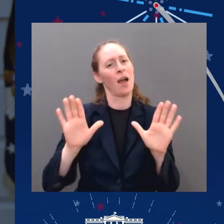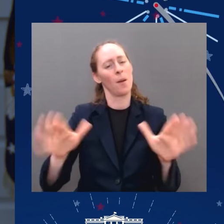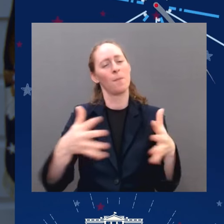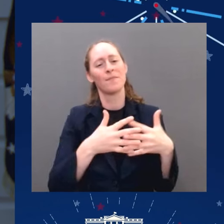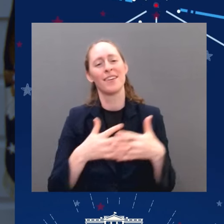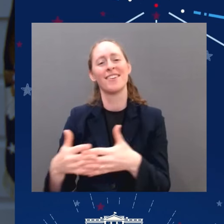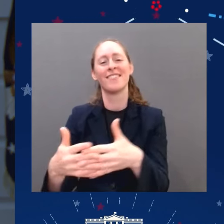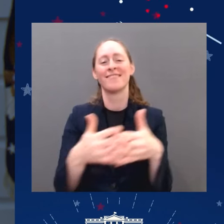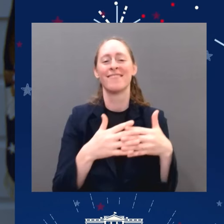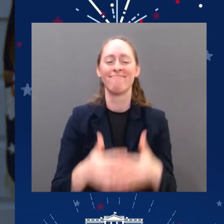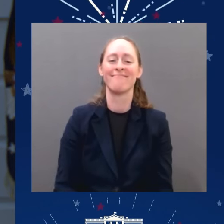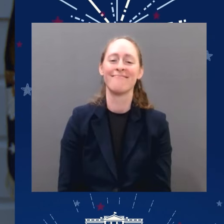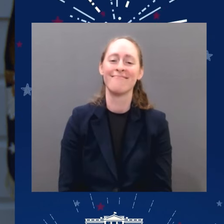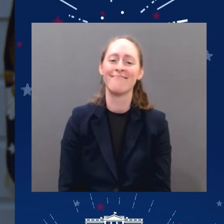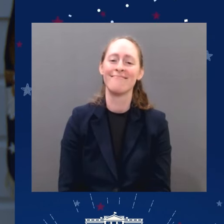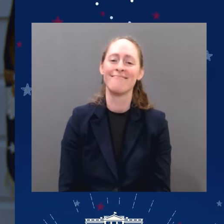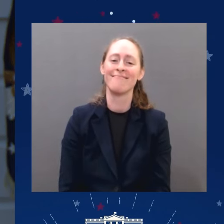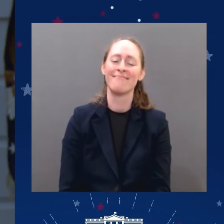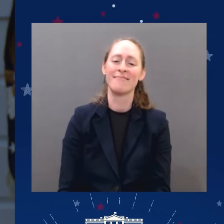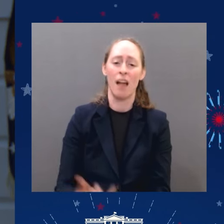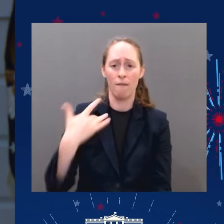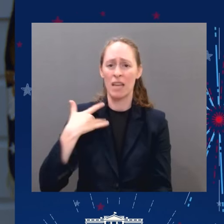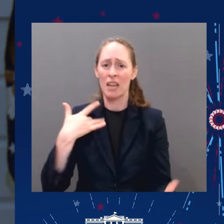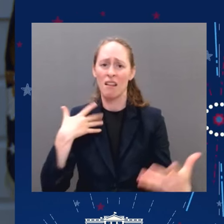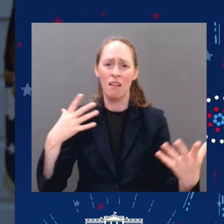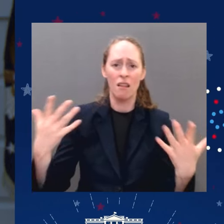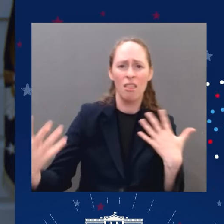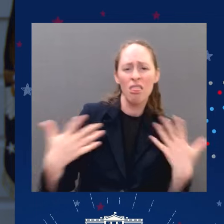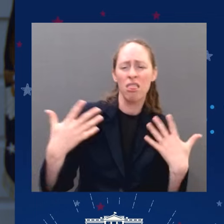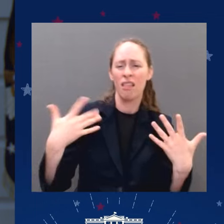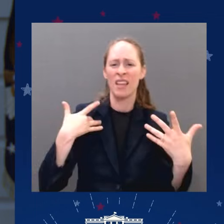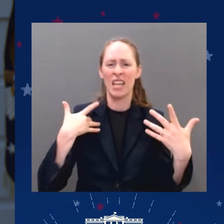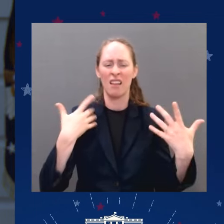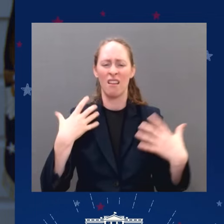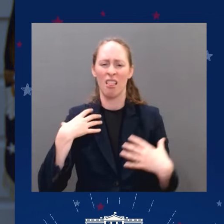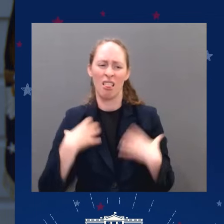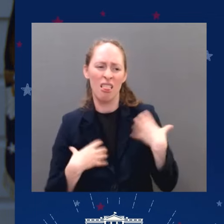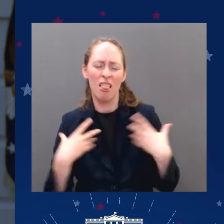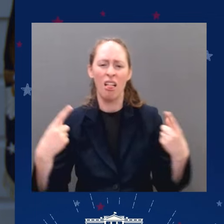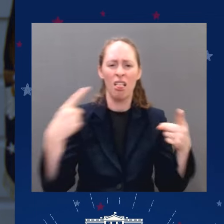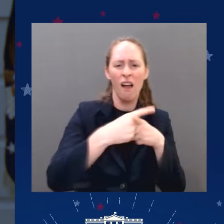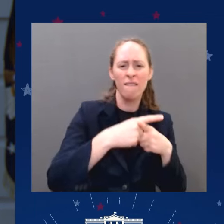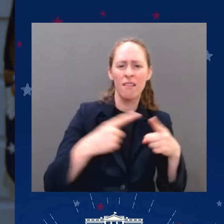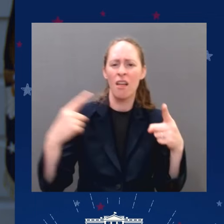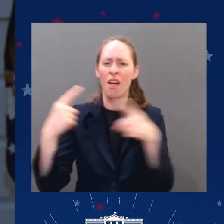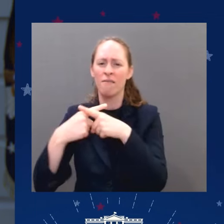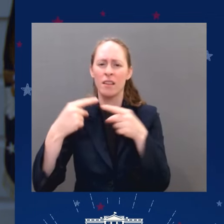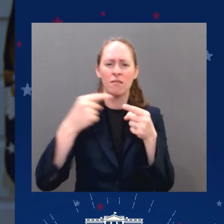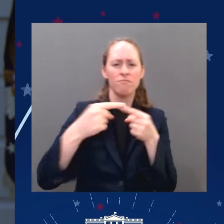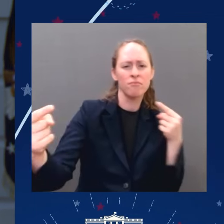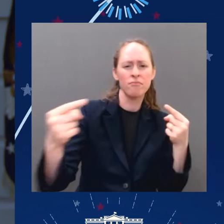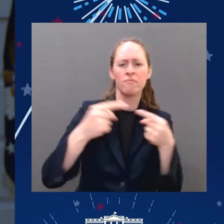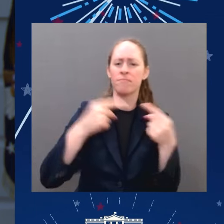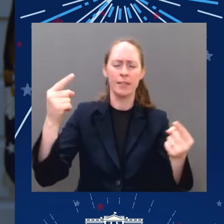may we commit ourselves to a principled patriotism for the large and complex mission to protect